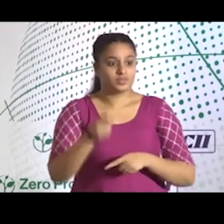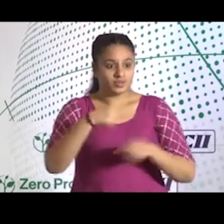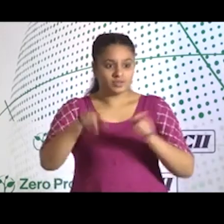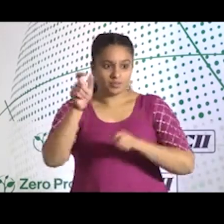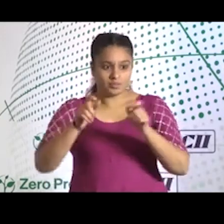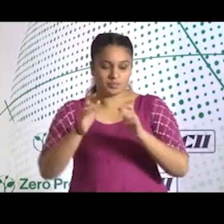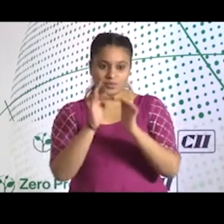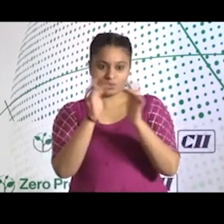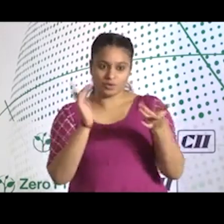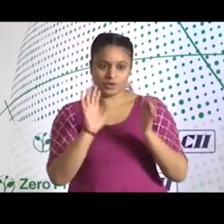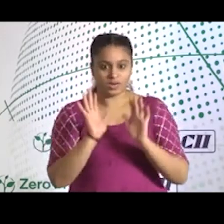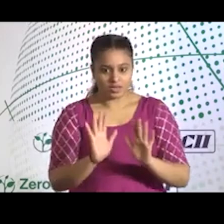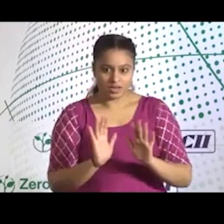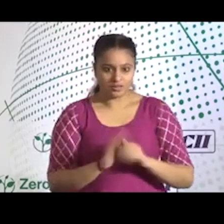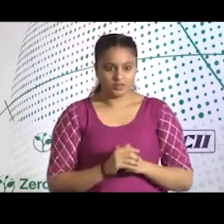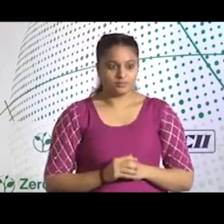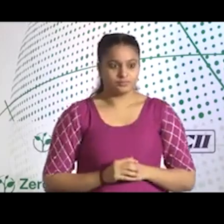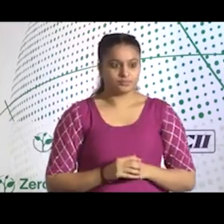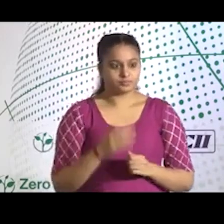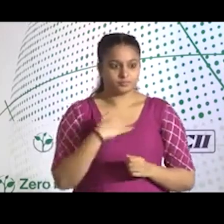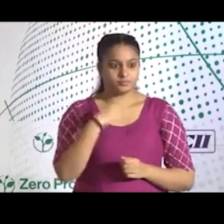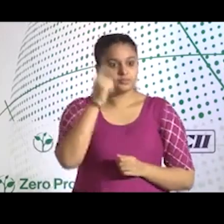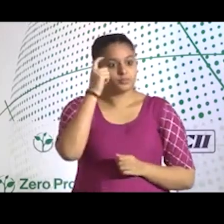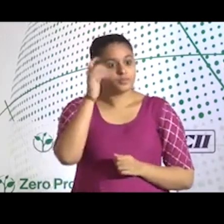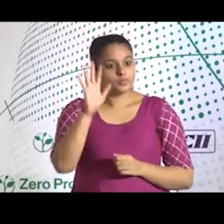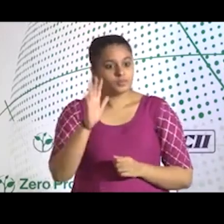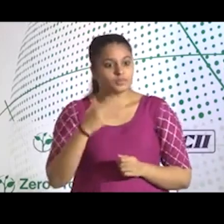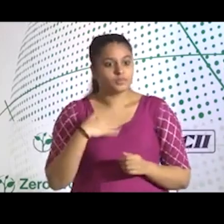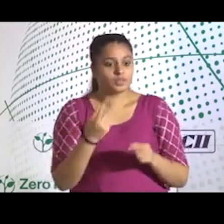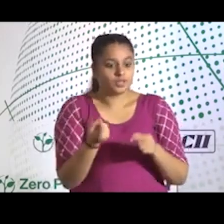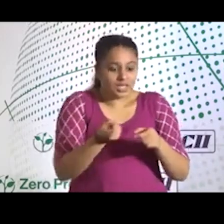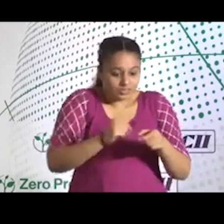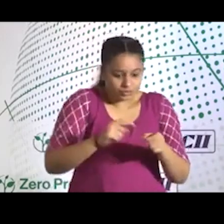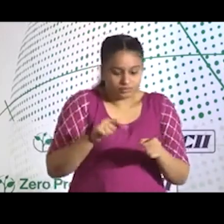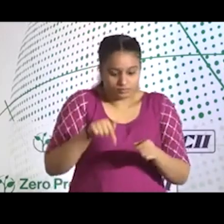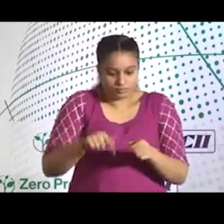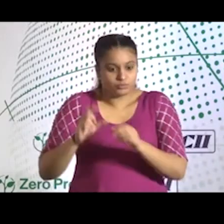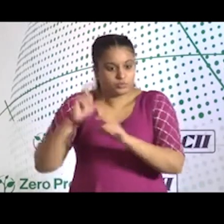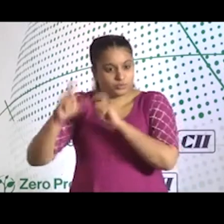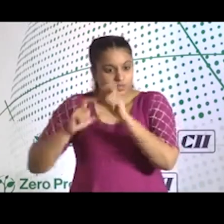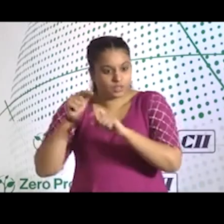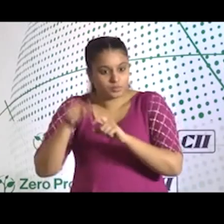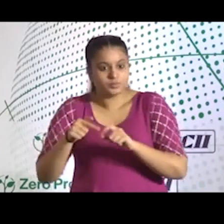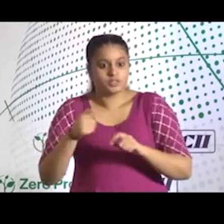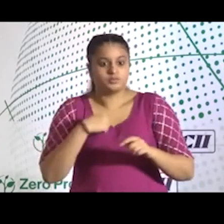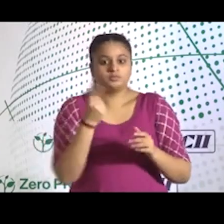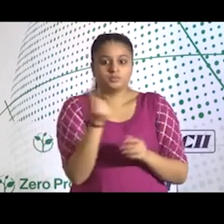And I remember when I had just joined this company, we were using WebEx,